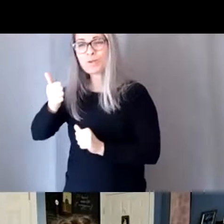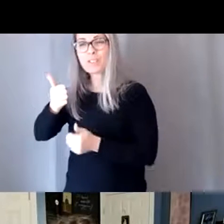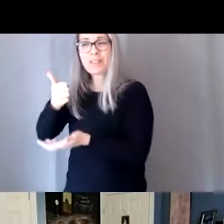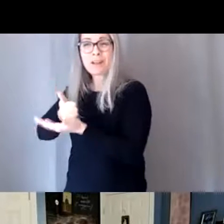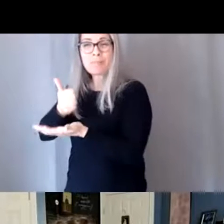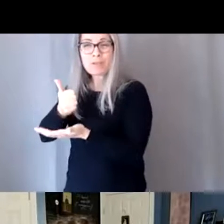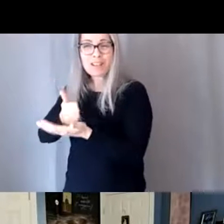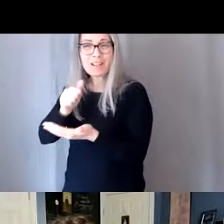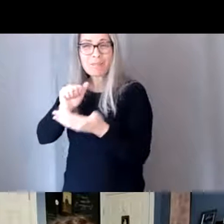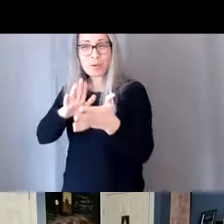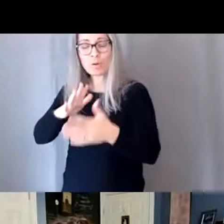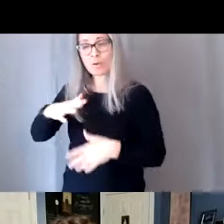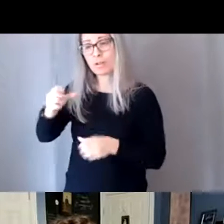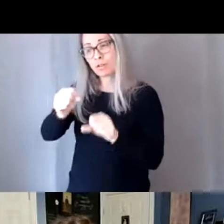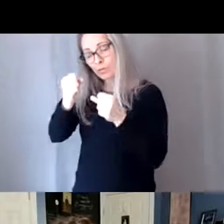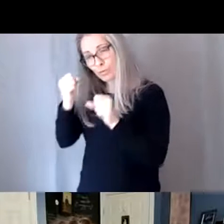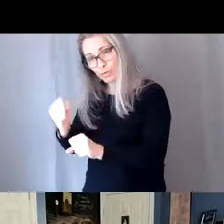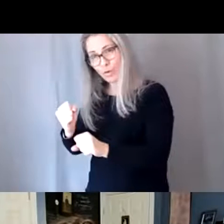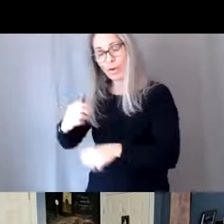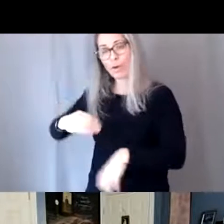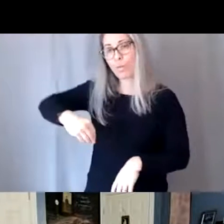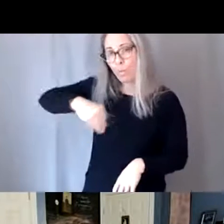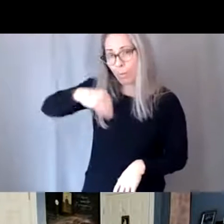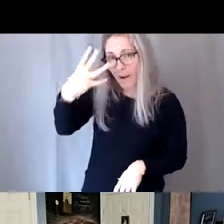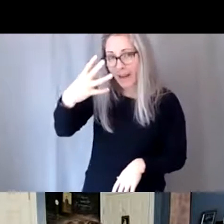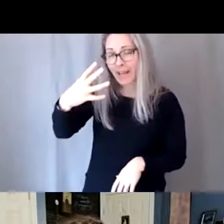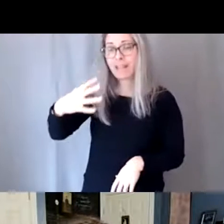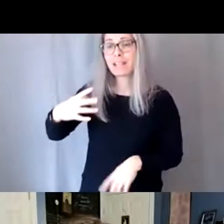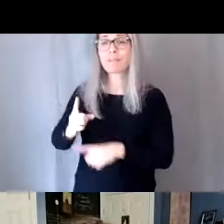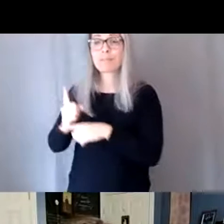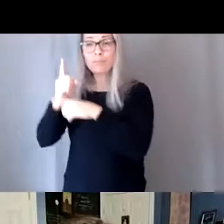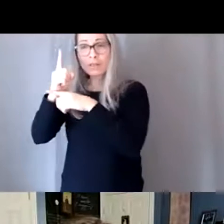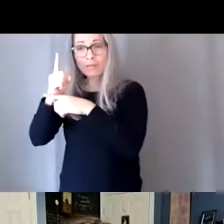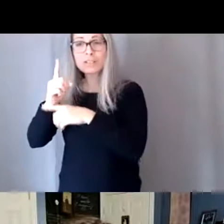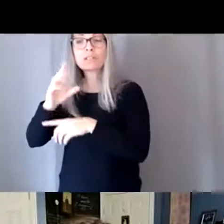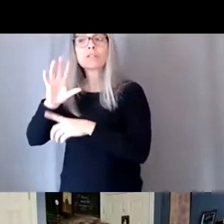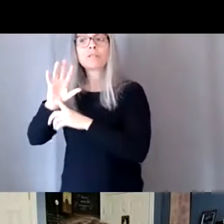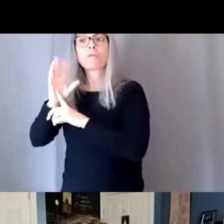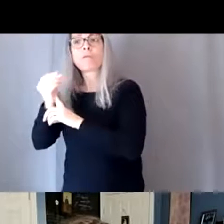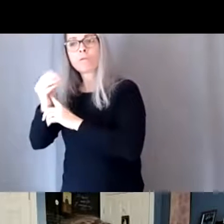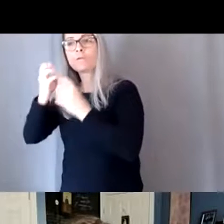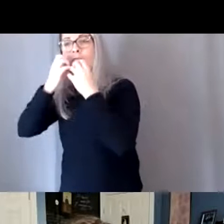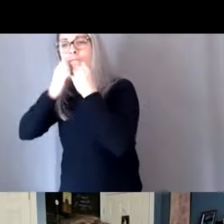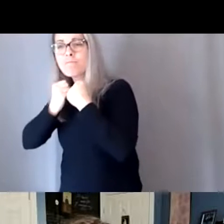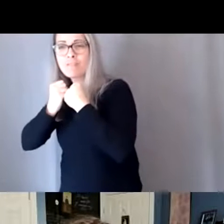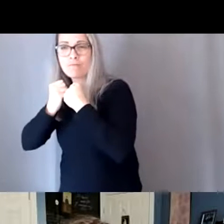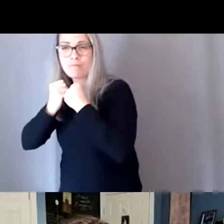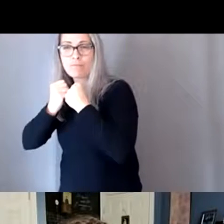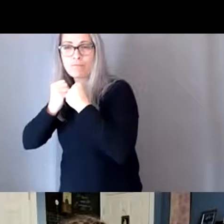and I might add in here enabled cultural values